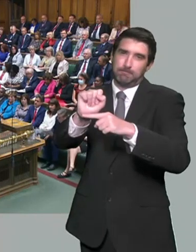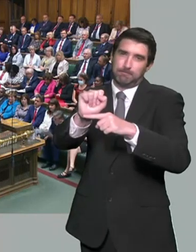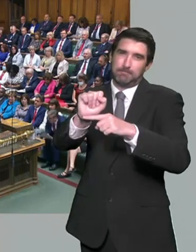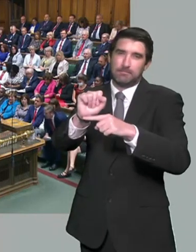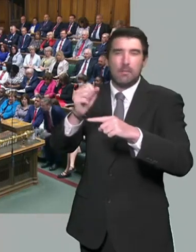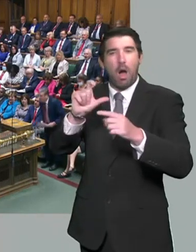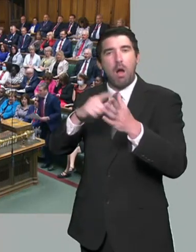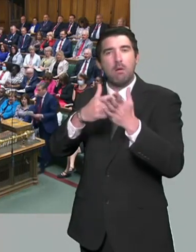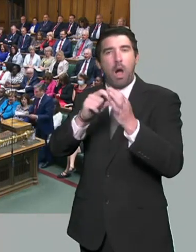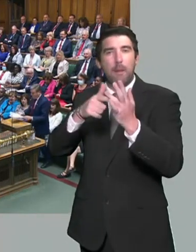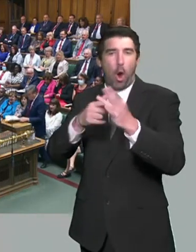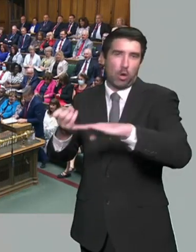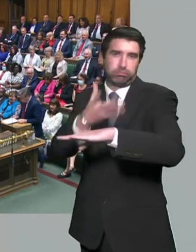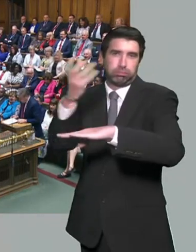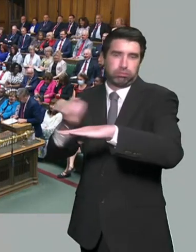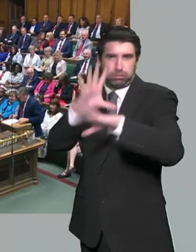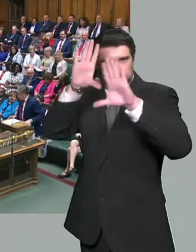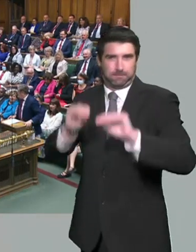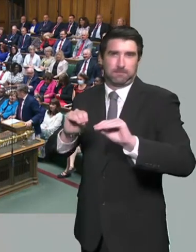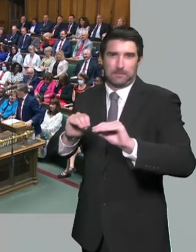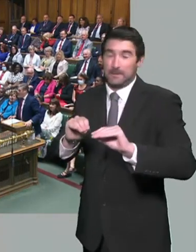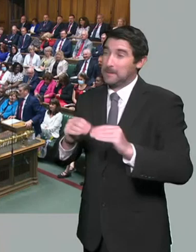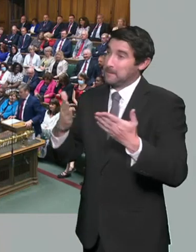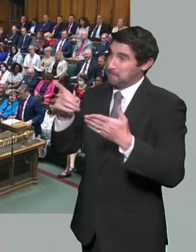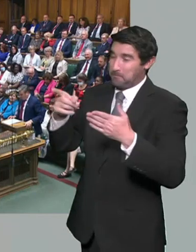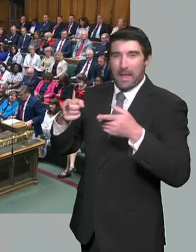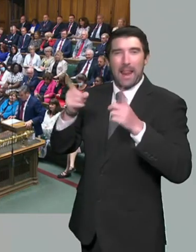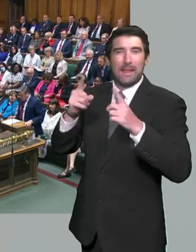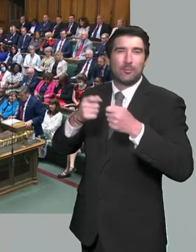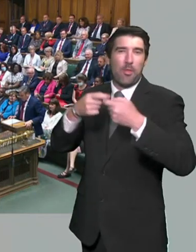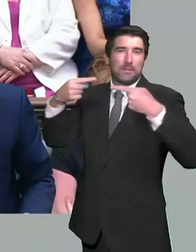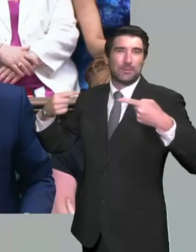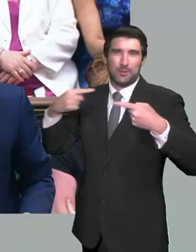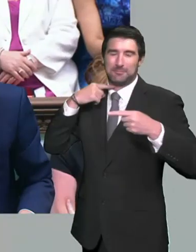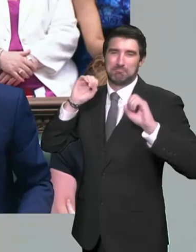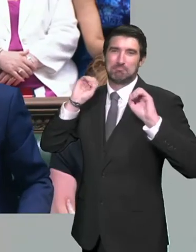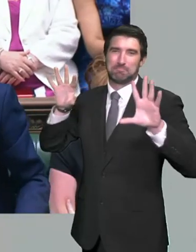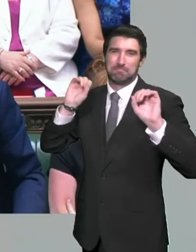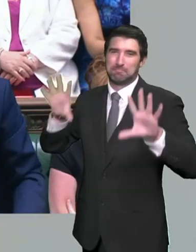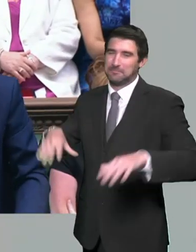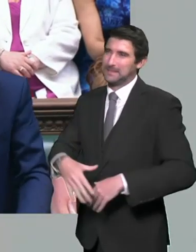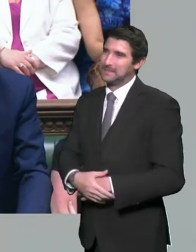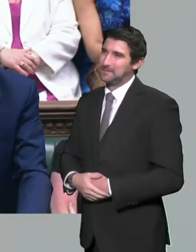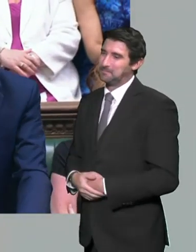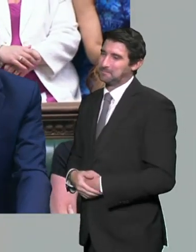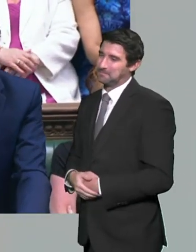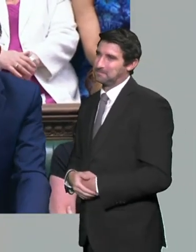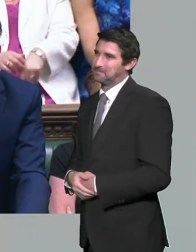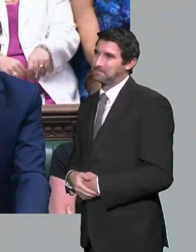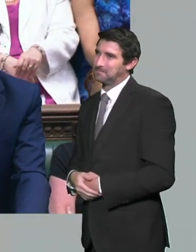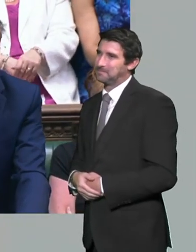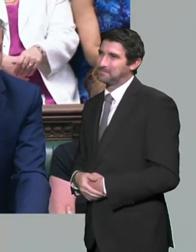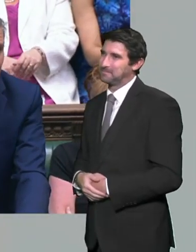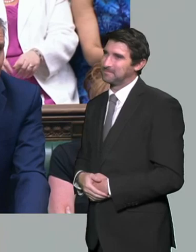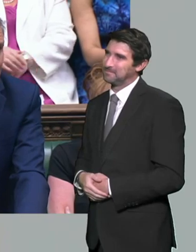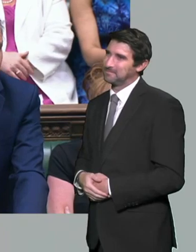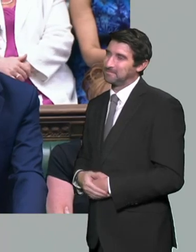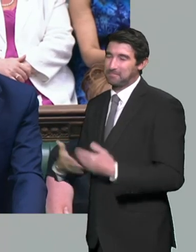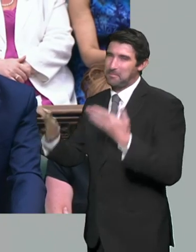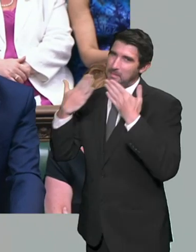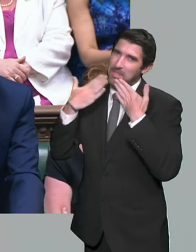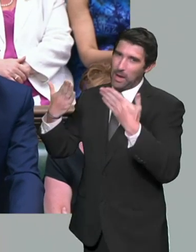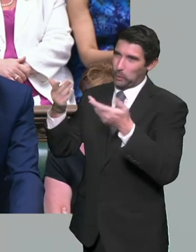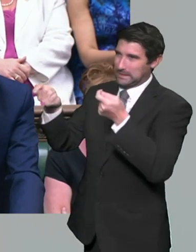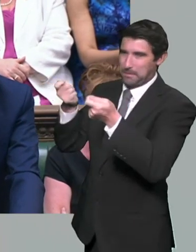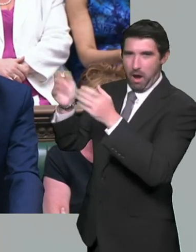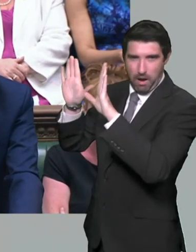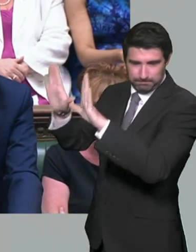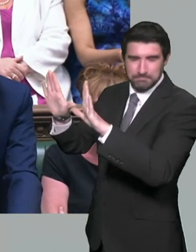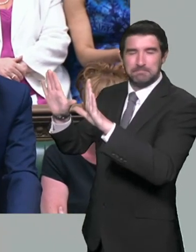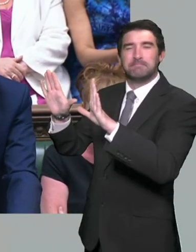Keir Starmer (Holborn and St Pancras) (Lab) May I pay tribute to all those who served